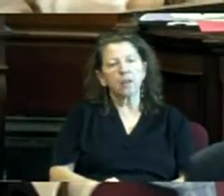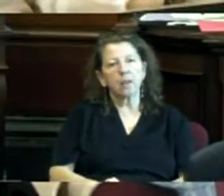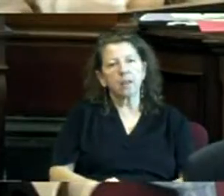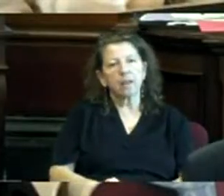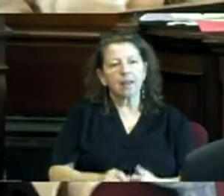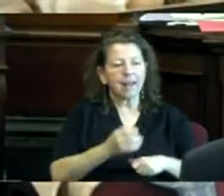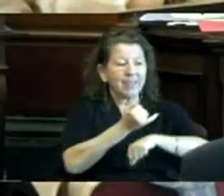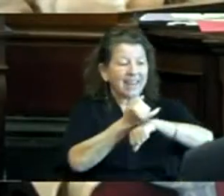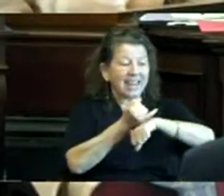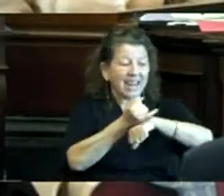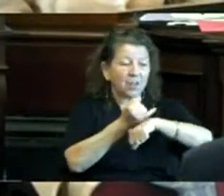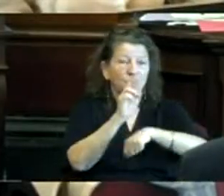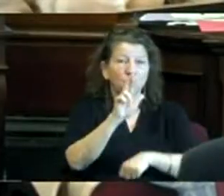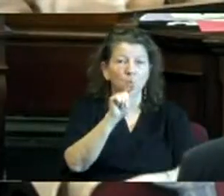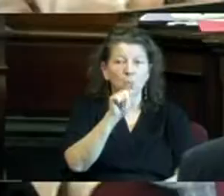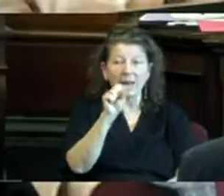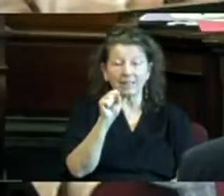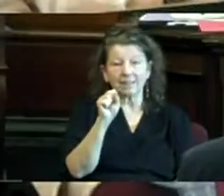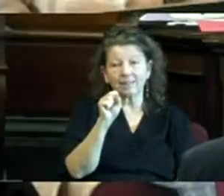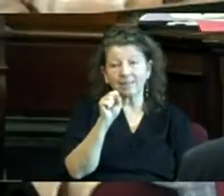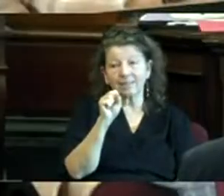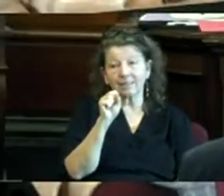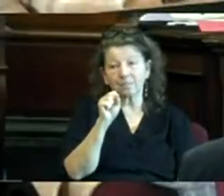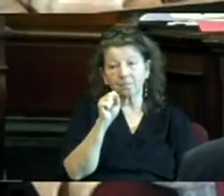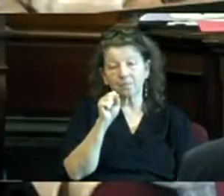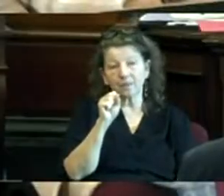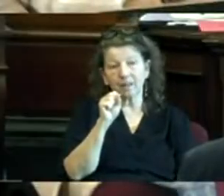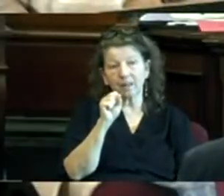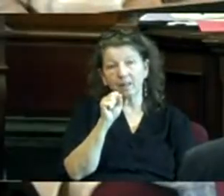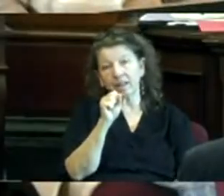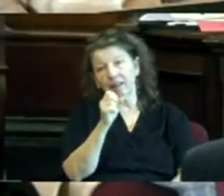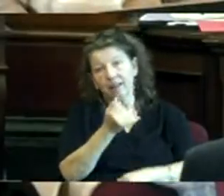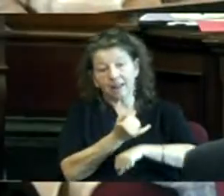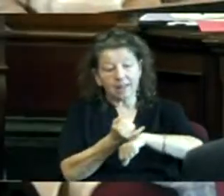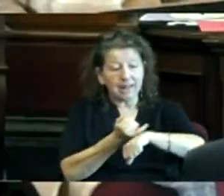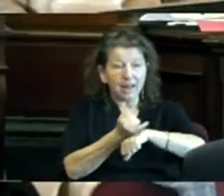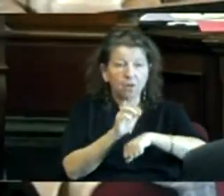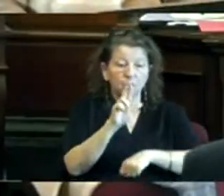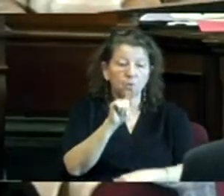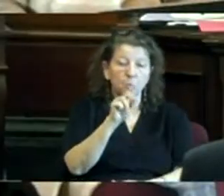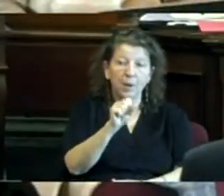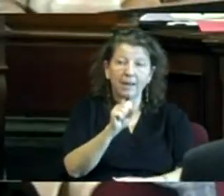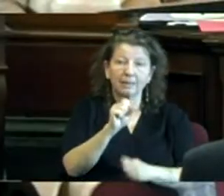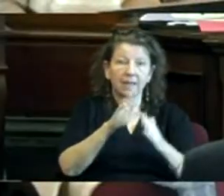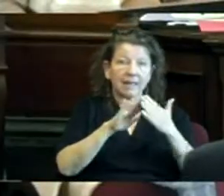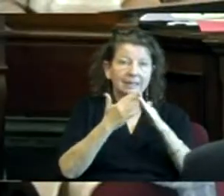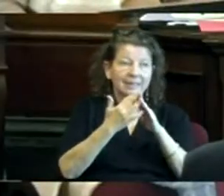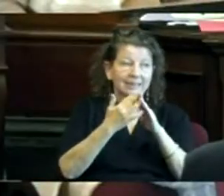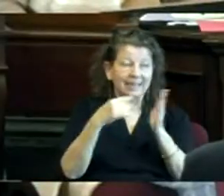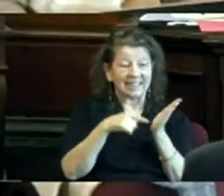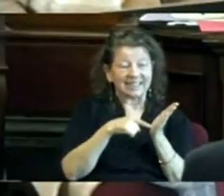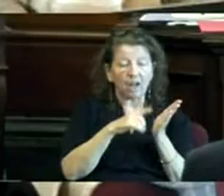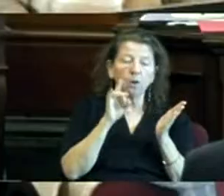with the most important parts of it and to keep going. And in